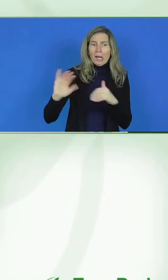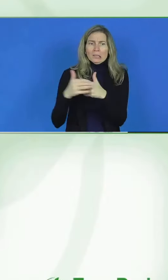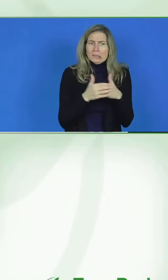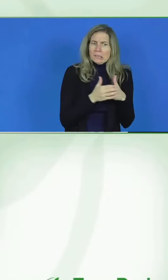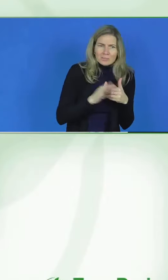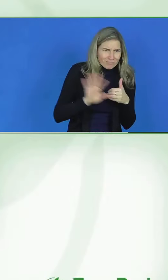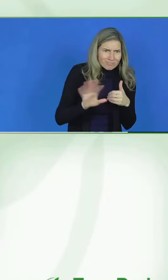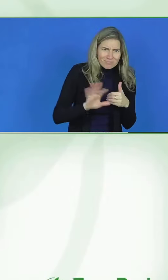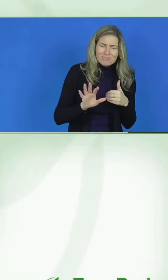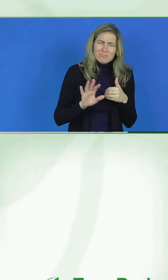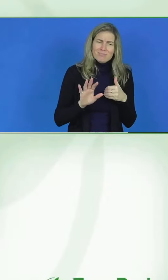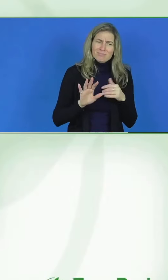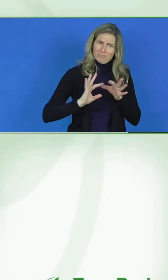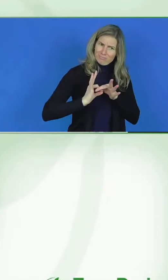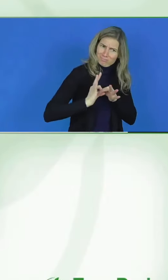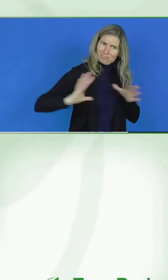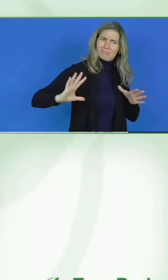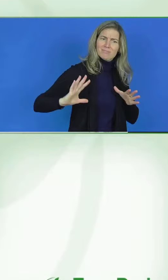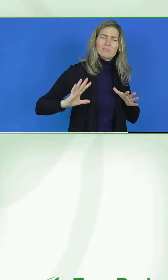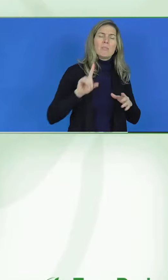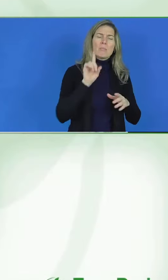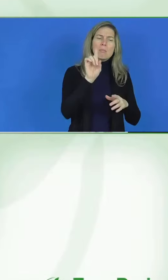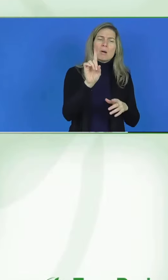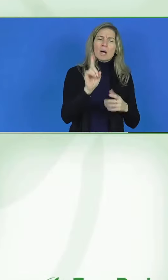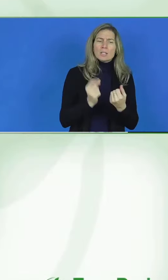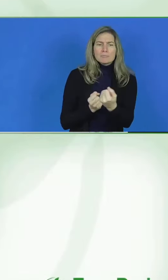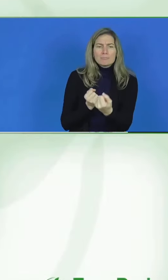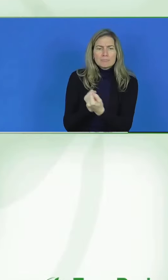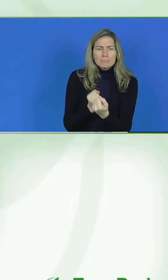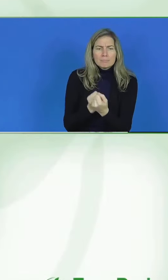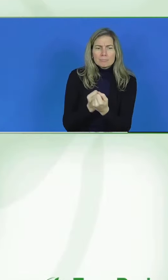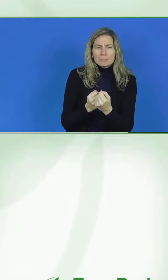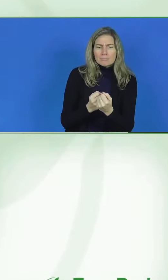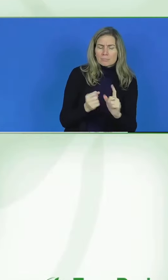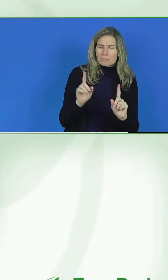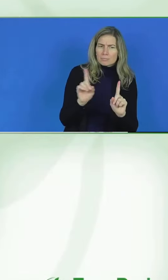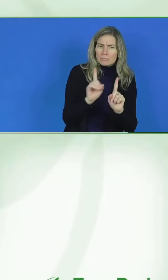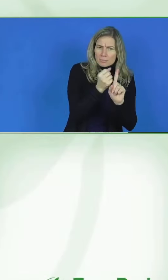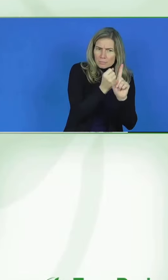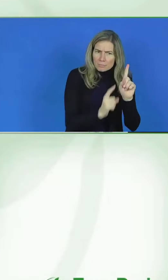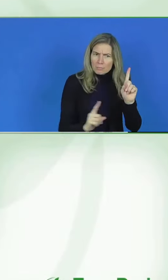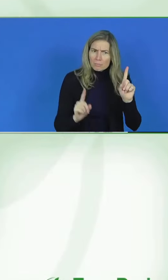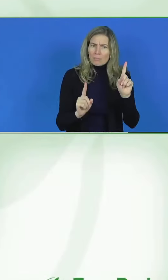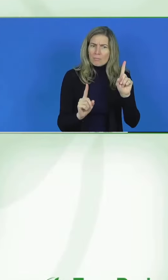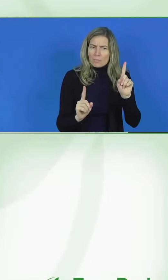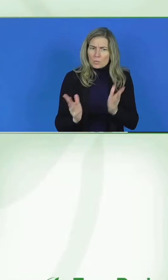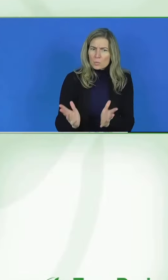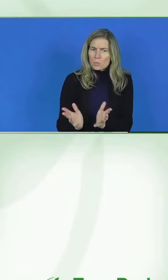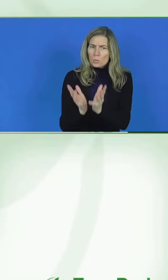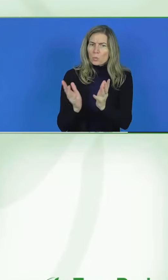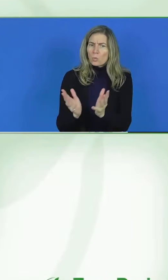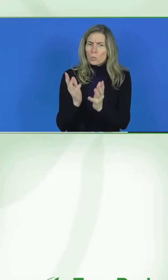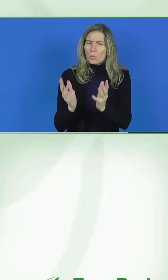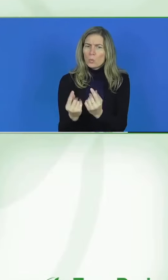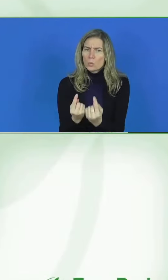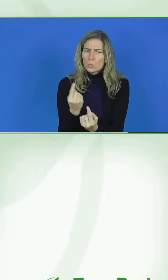our sons and daughters to grow their independence within our families we need opportunities to learn.